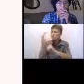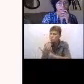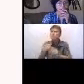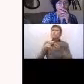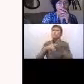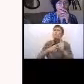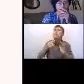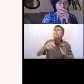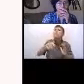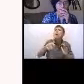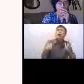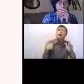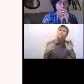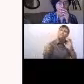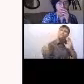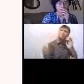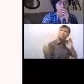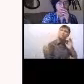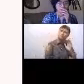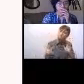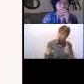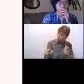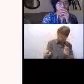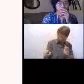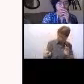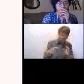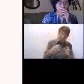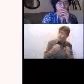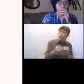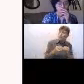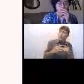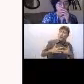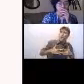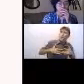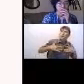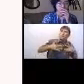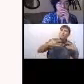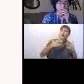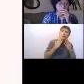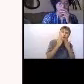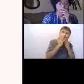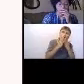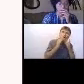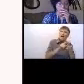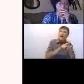tend to have more oppression against them. And we can see this and even in other communities